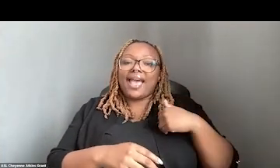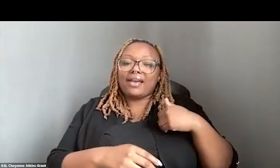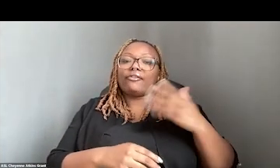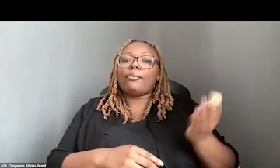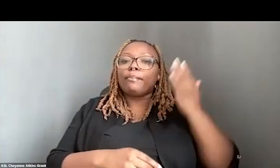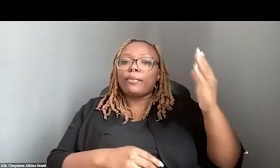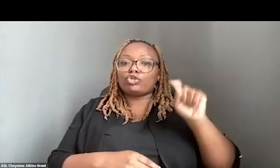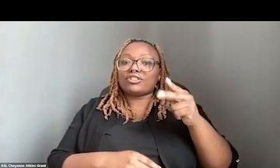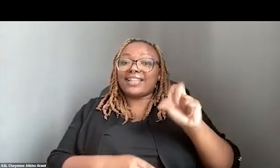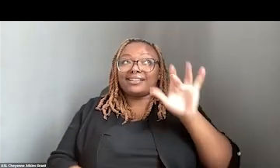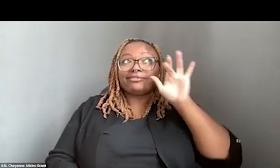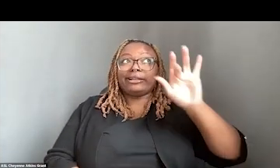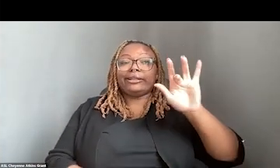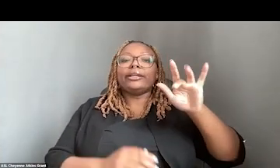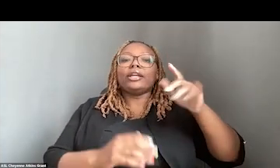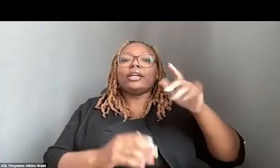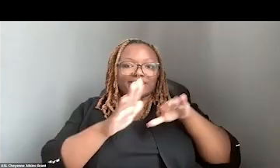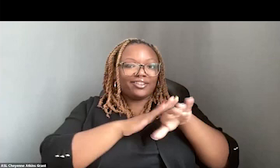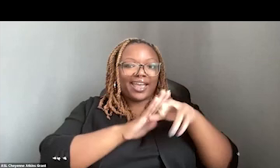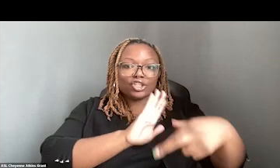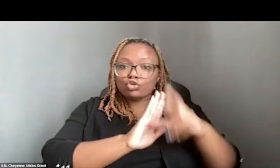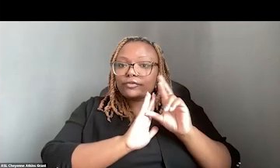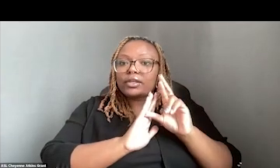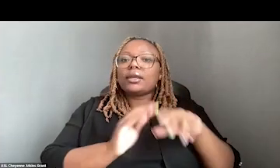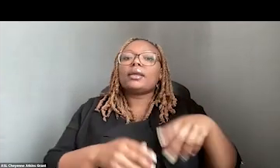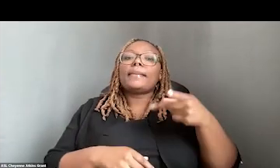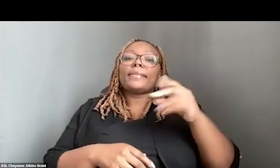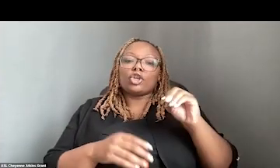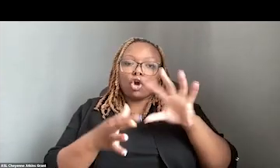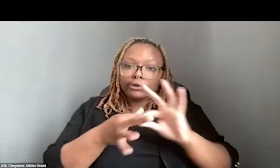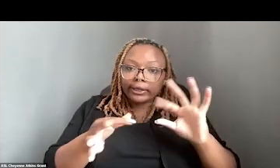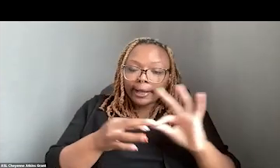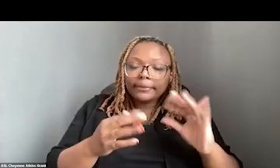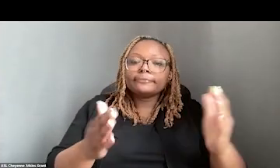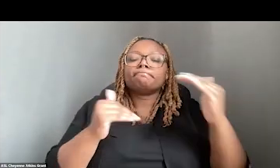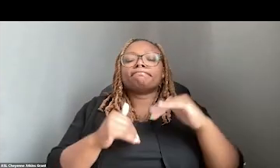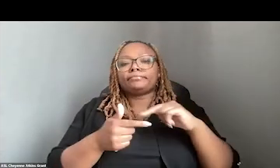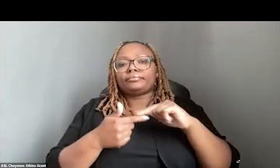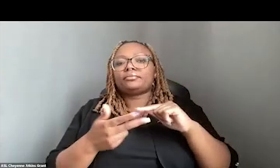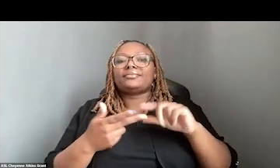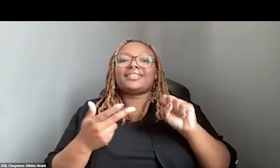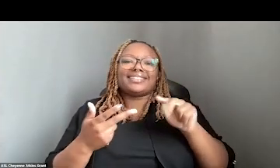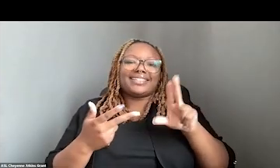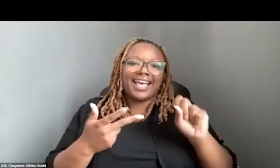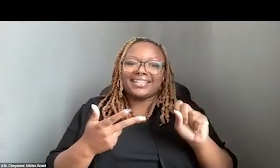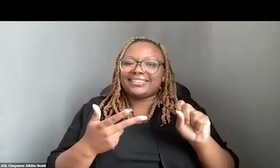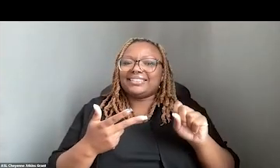You can still access reviews, PO comments, statuses on -- in Research.gov.